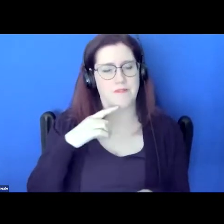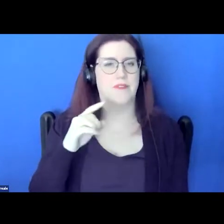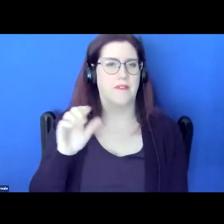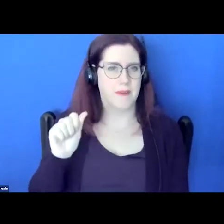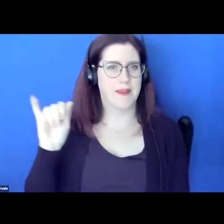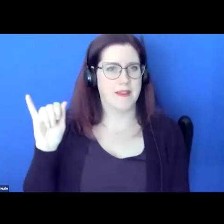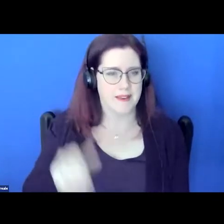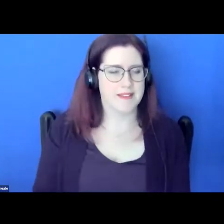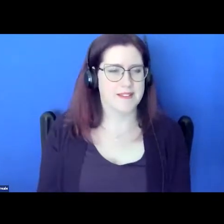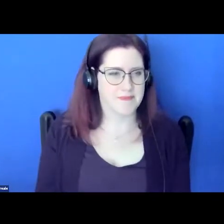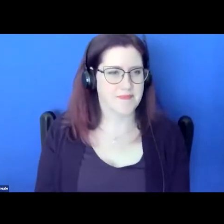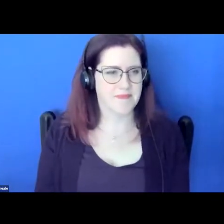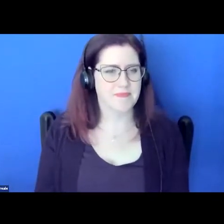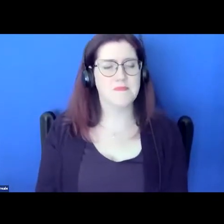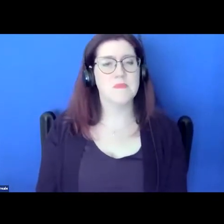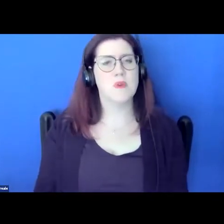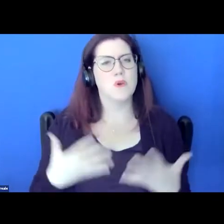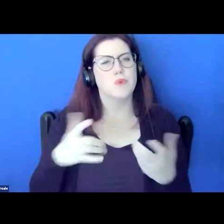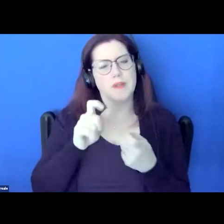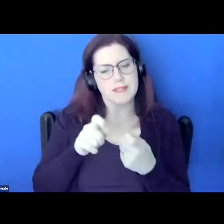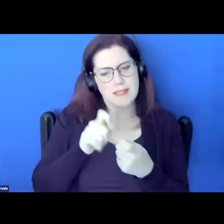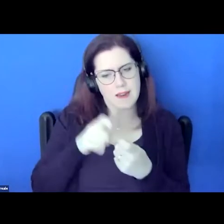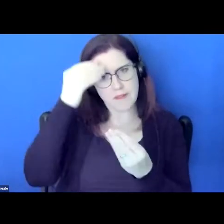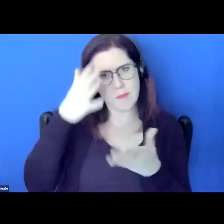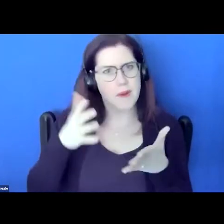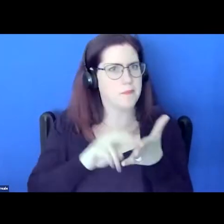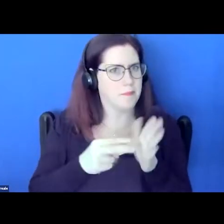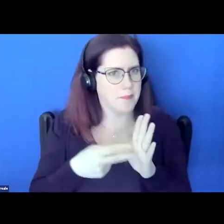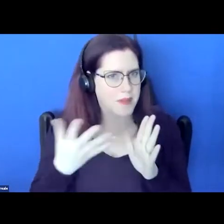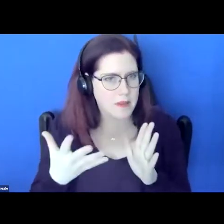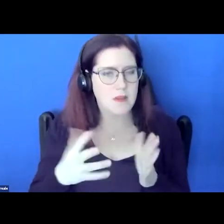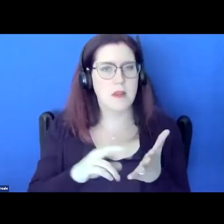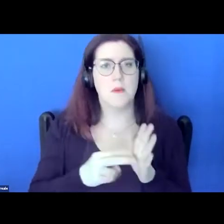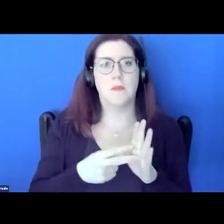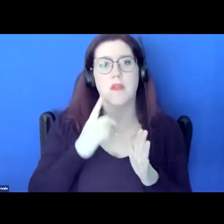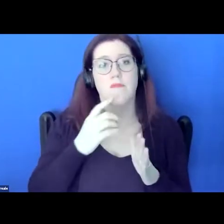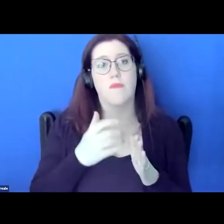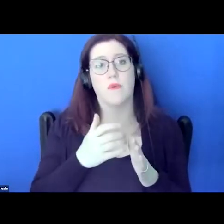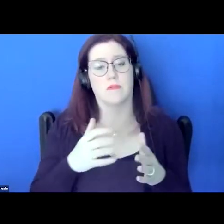So what does accurate data allow for? It would allow for tribal leaders to better provide services